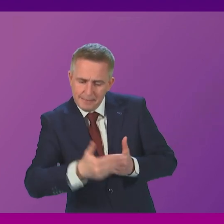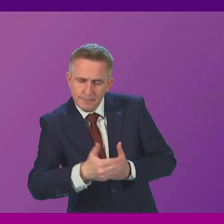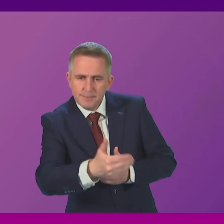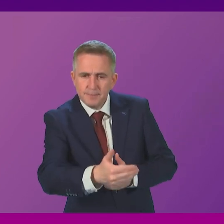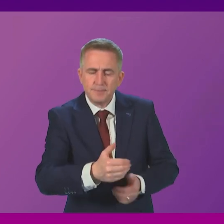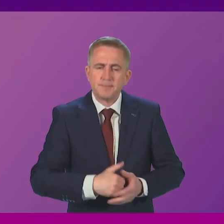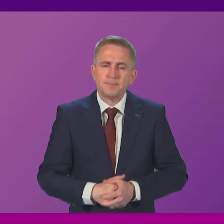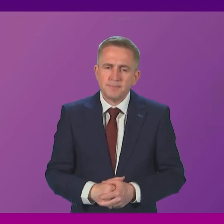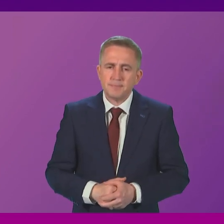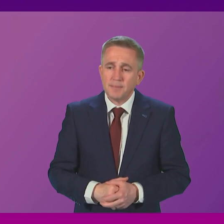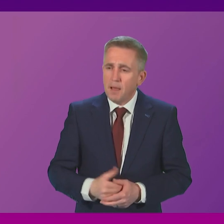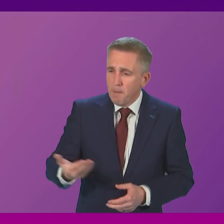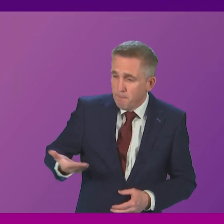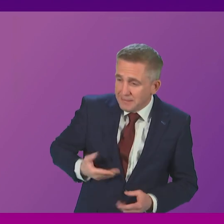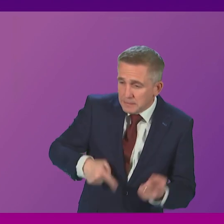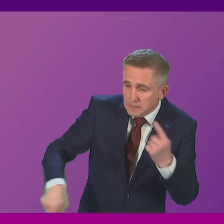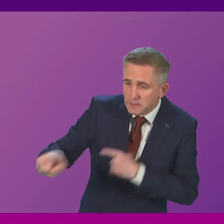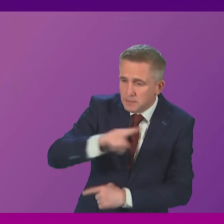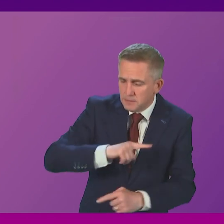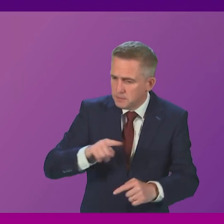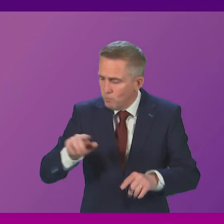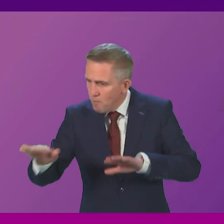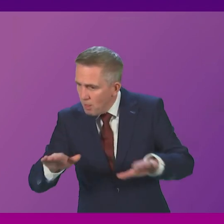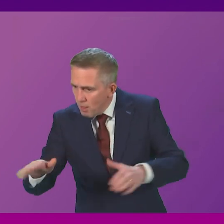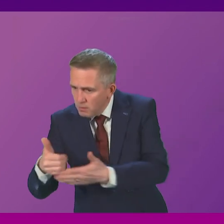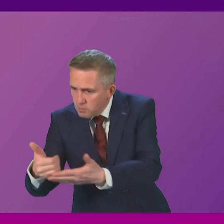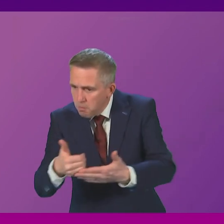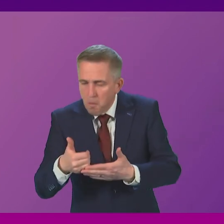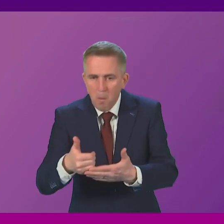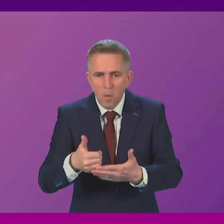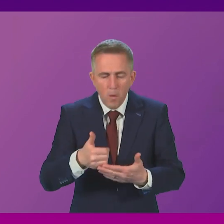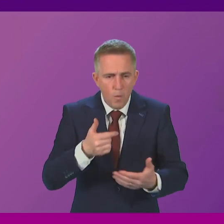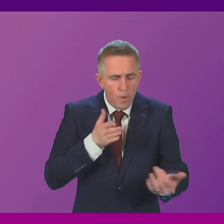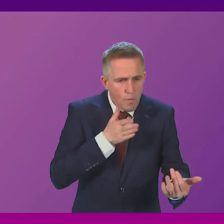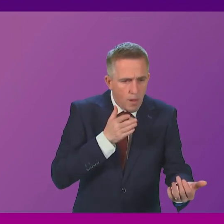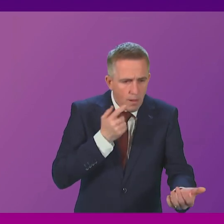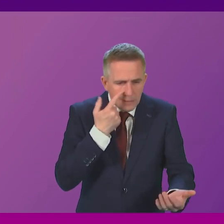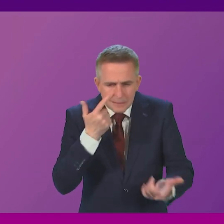We will support businesses, we will seize the economic and social opportunities of a